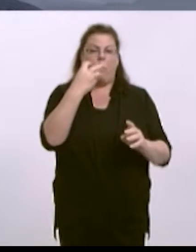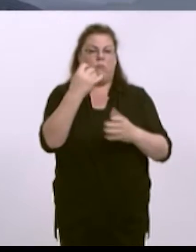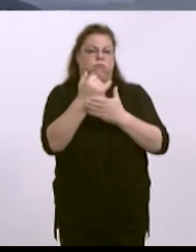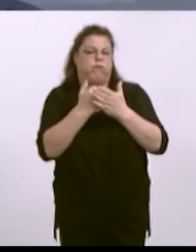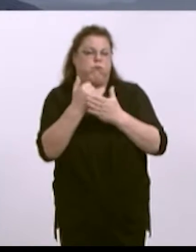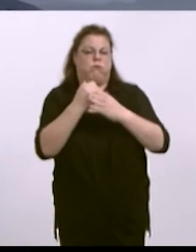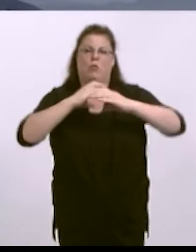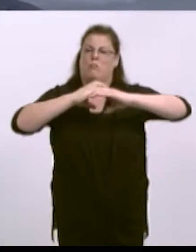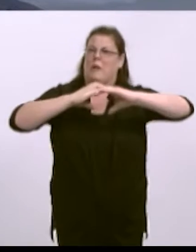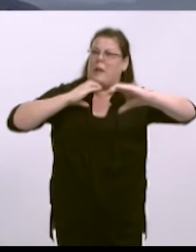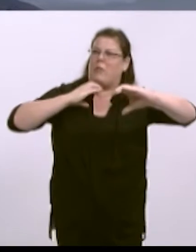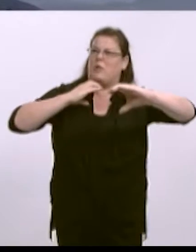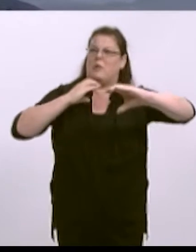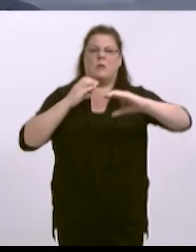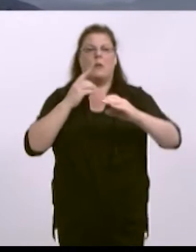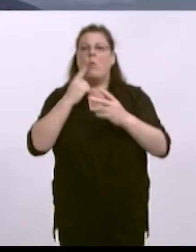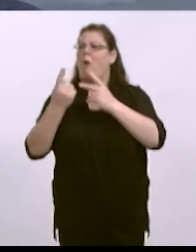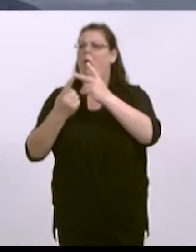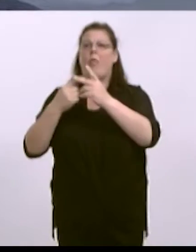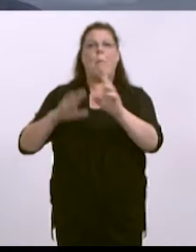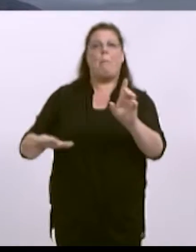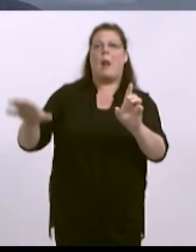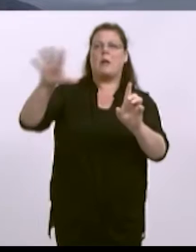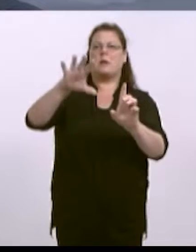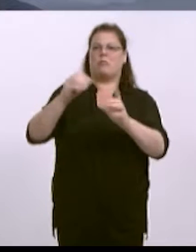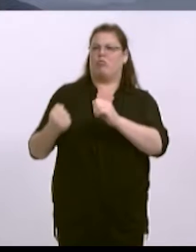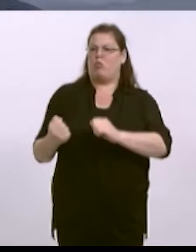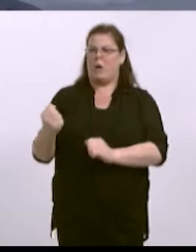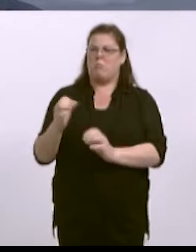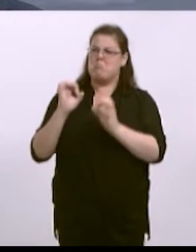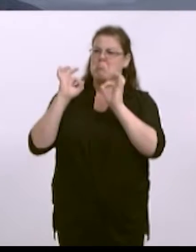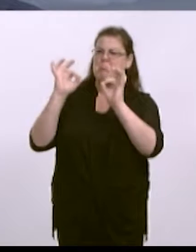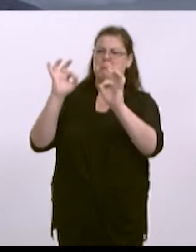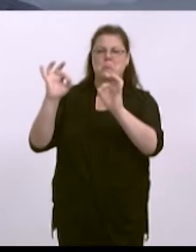rolling stock. When you travel elsewhere, there are excellent trains. Do you think train